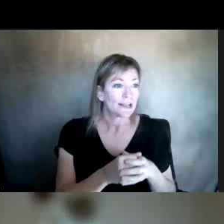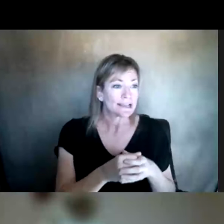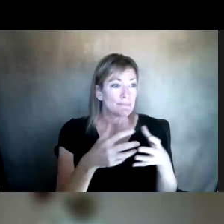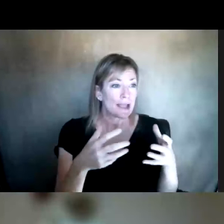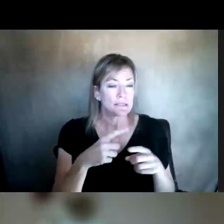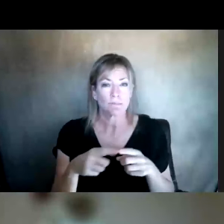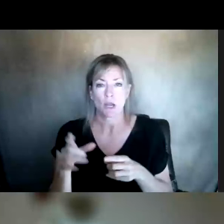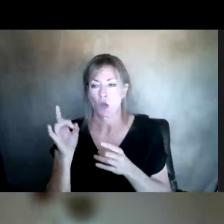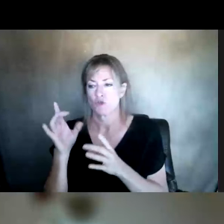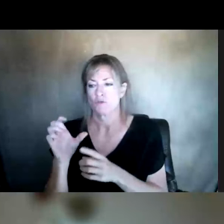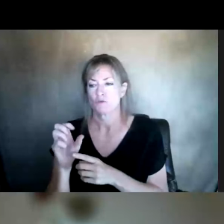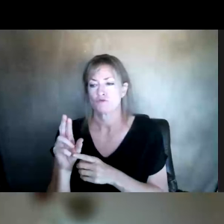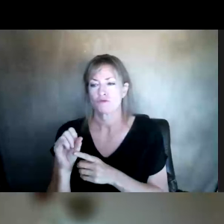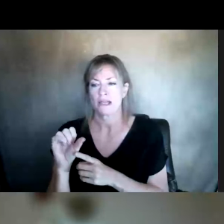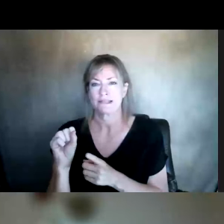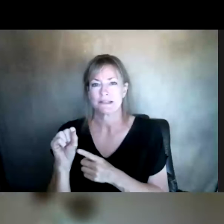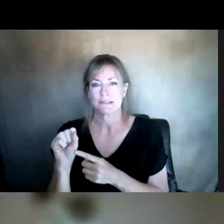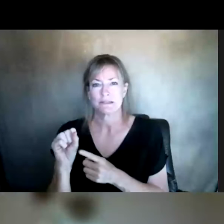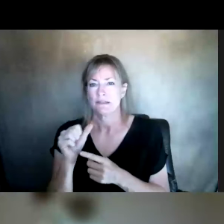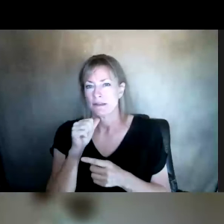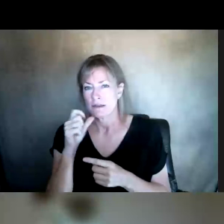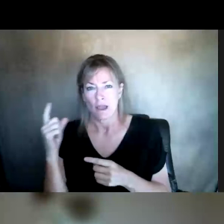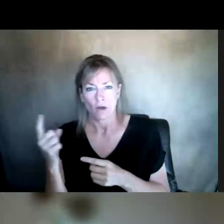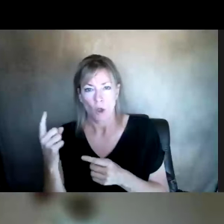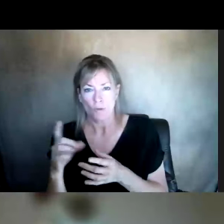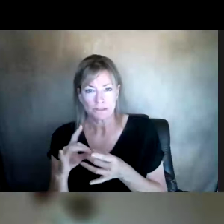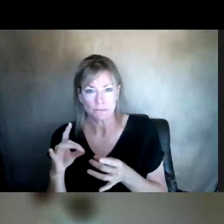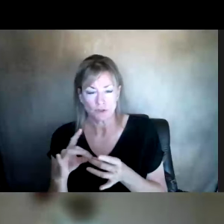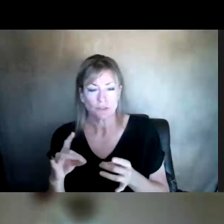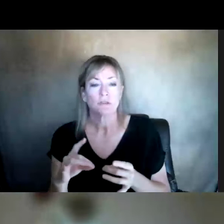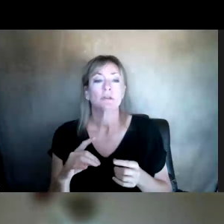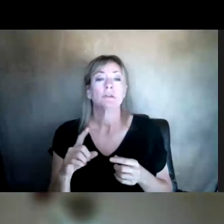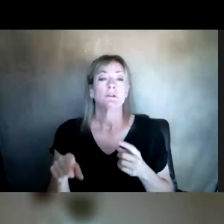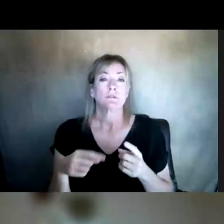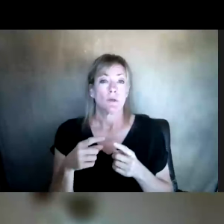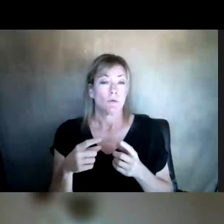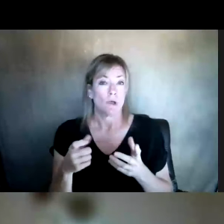CRISIS IS NOT A TOPIC OF CONVERSATION. SO WHEN I AM THERE, I